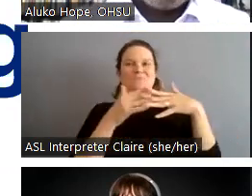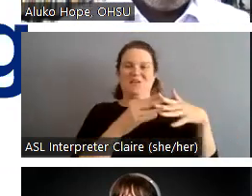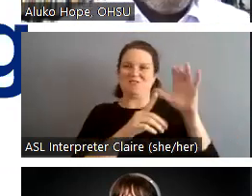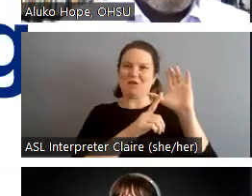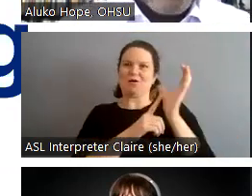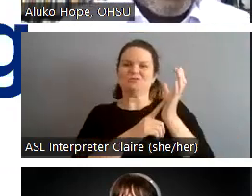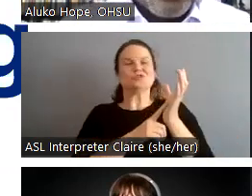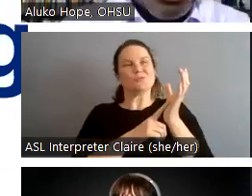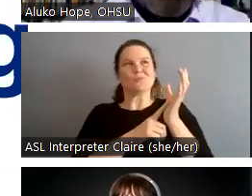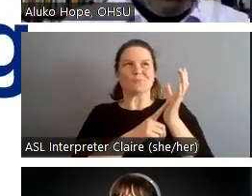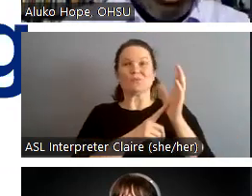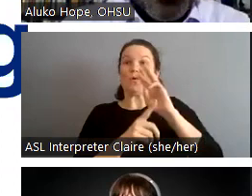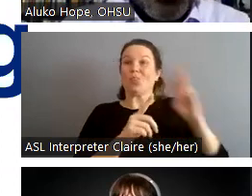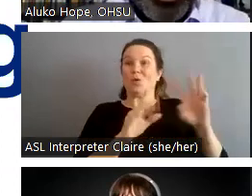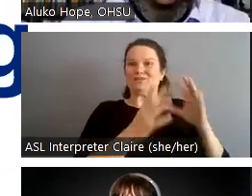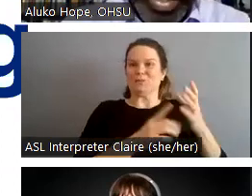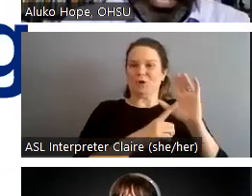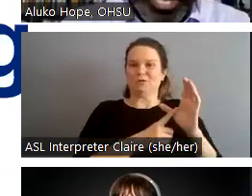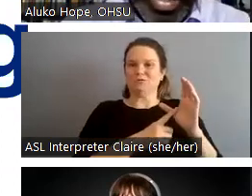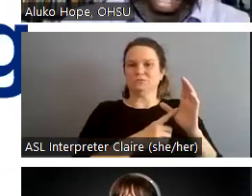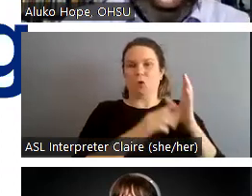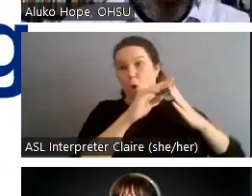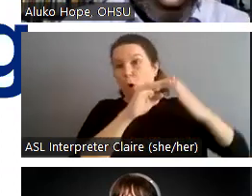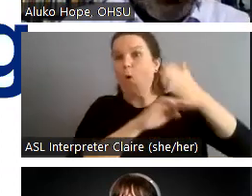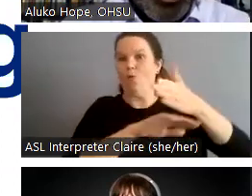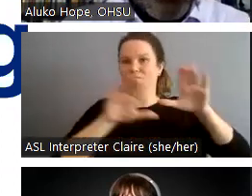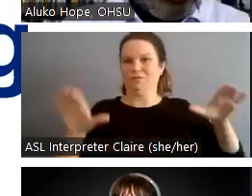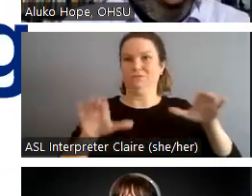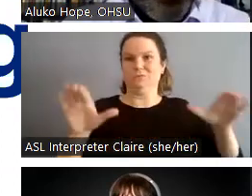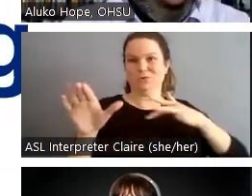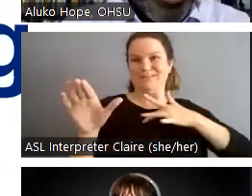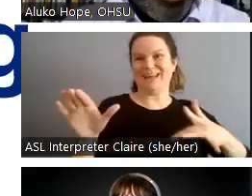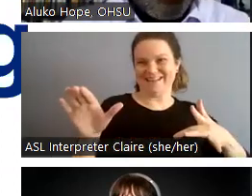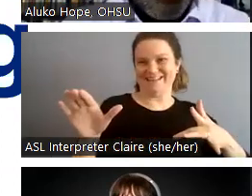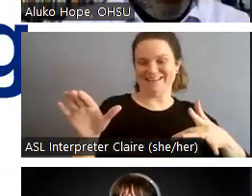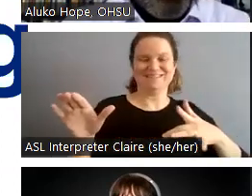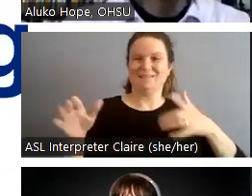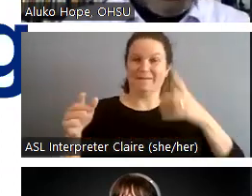in the Western world, of a lot of overdoing. And I want to make sure that